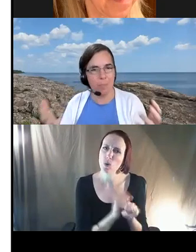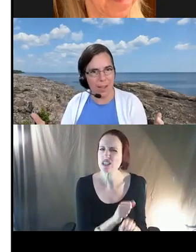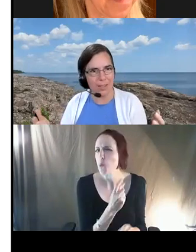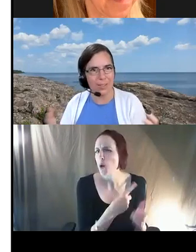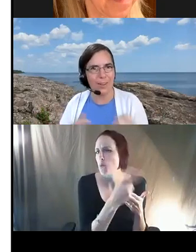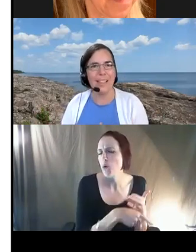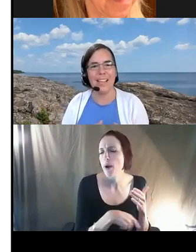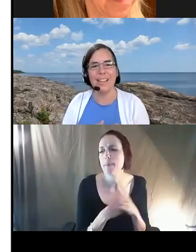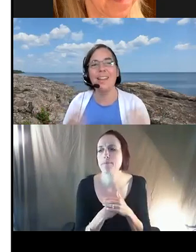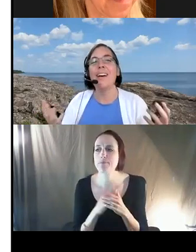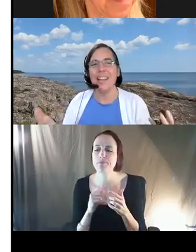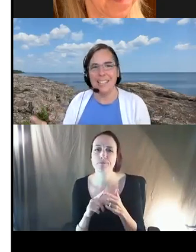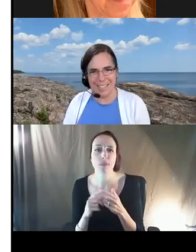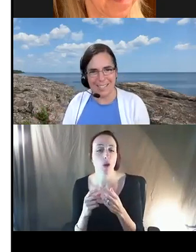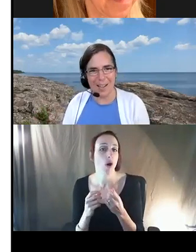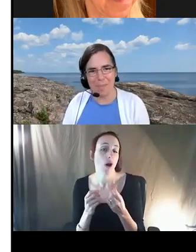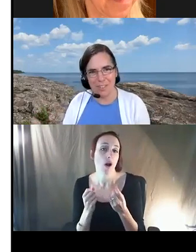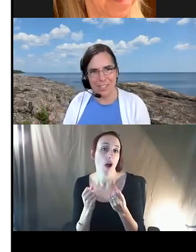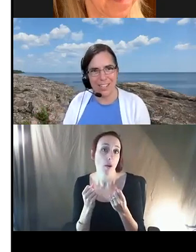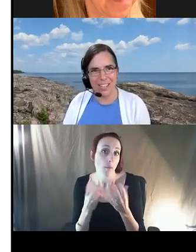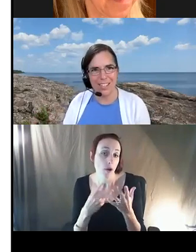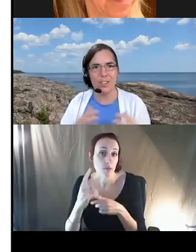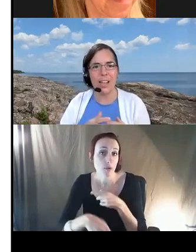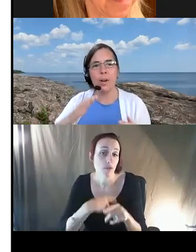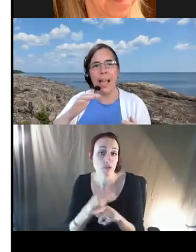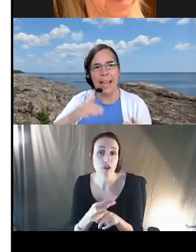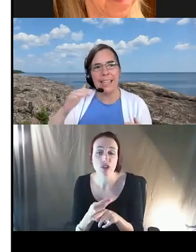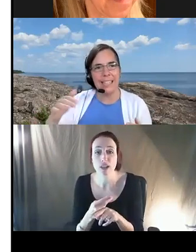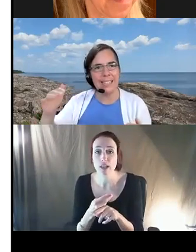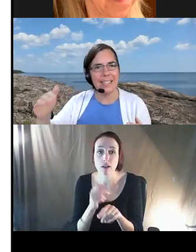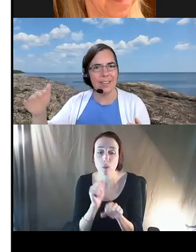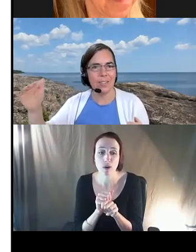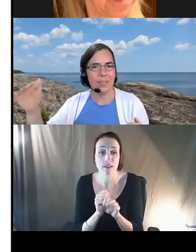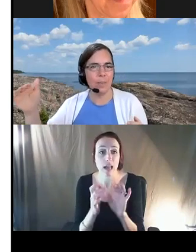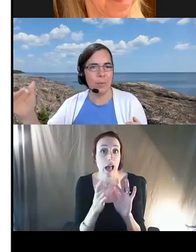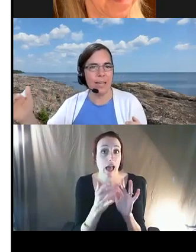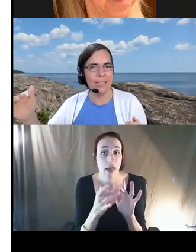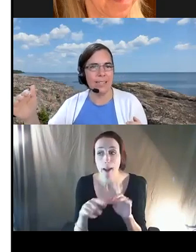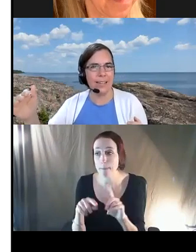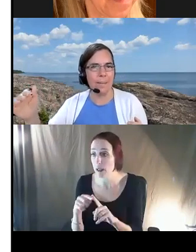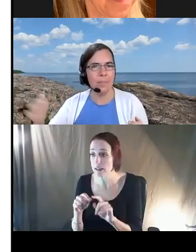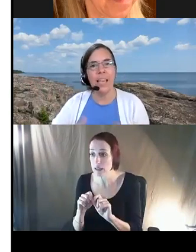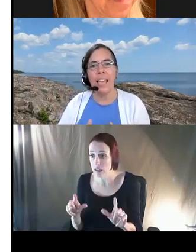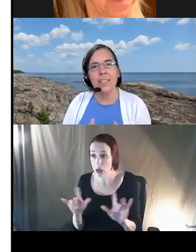browser, and a desktop version. Now, we are adding these layers of complexity.